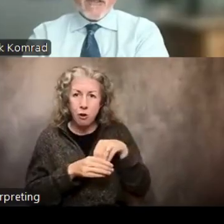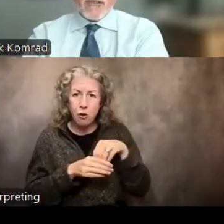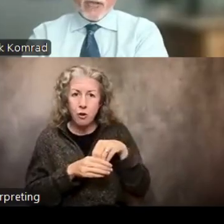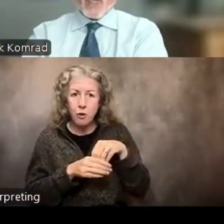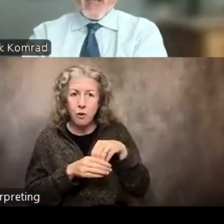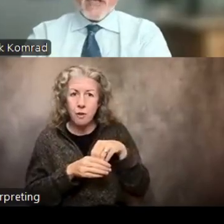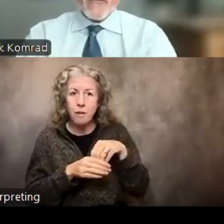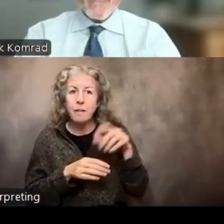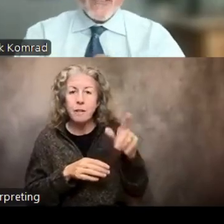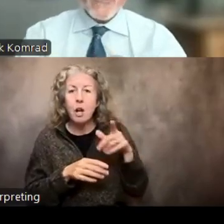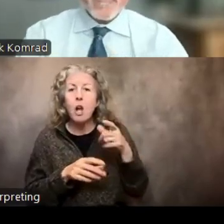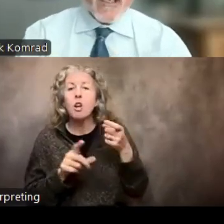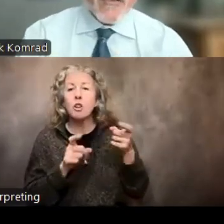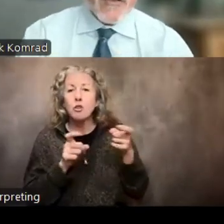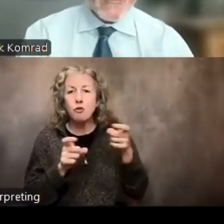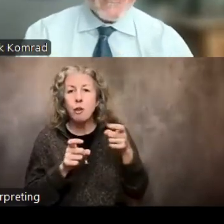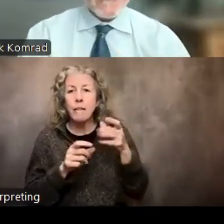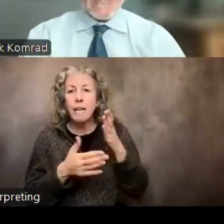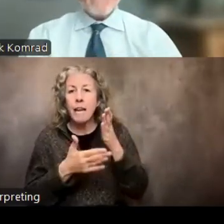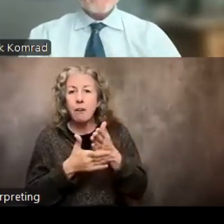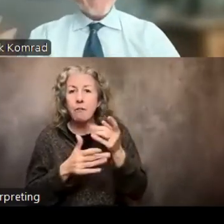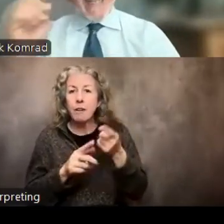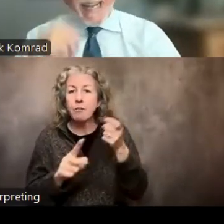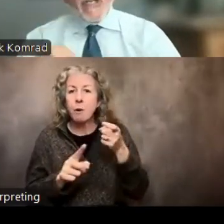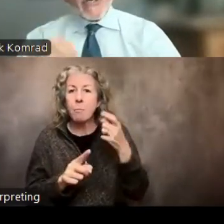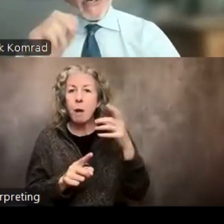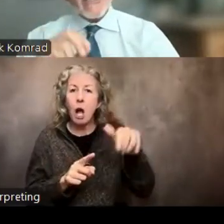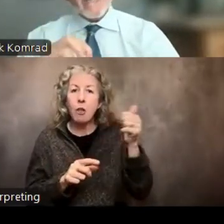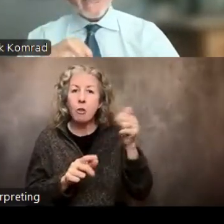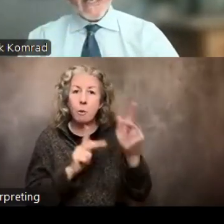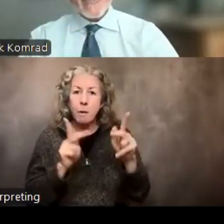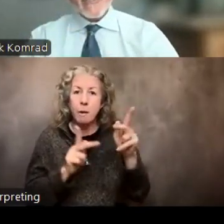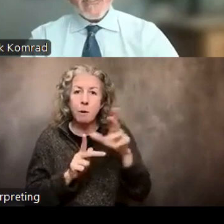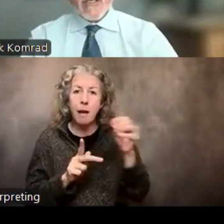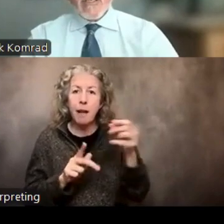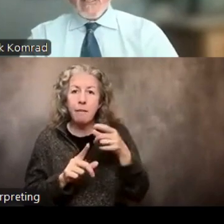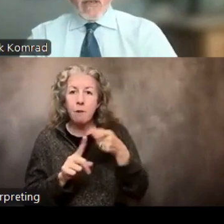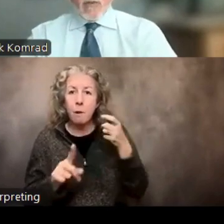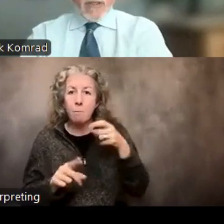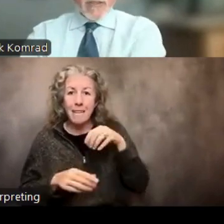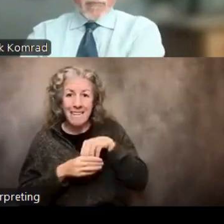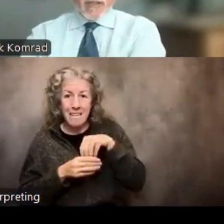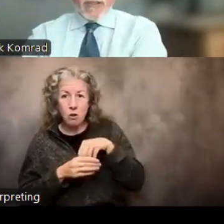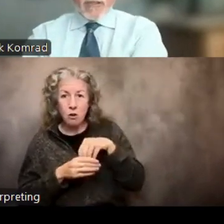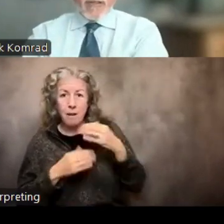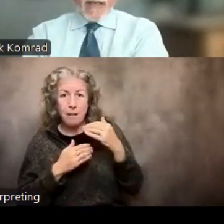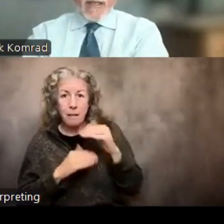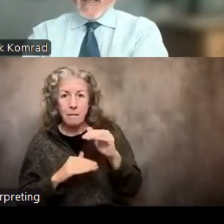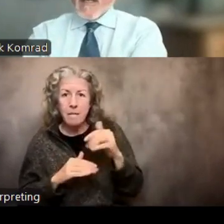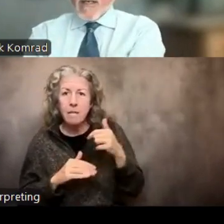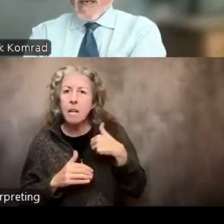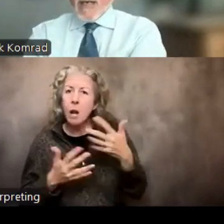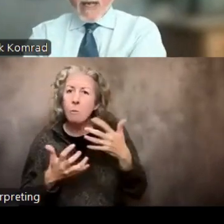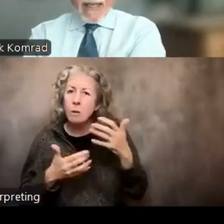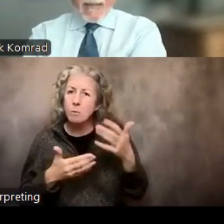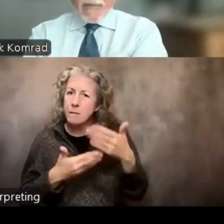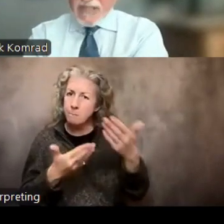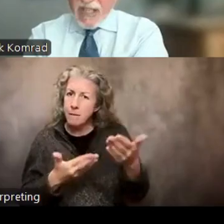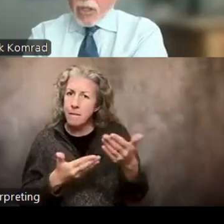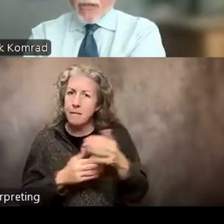me, controlling interference by others and from inner limitations. And I want to submit to you that in particular